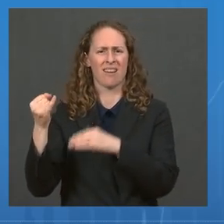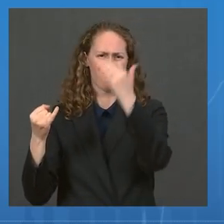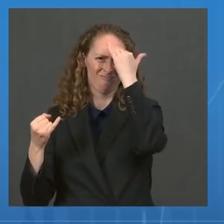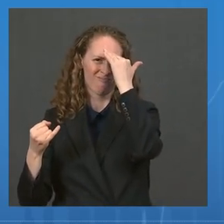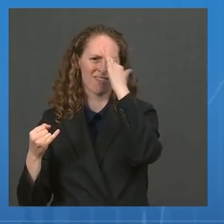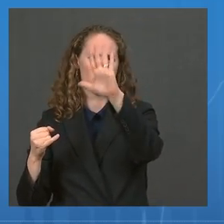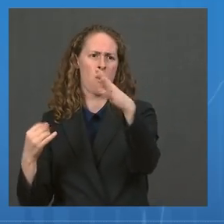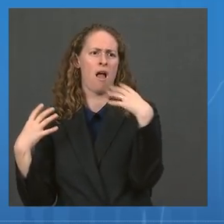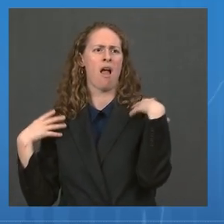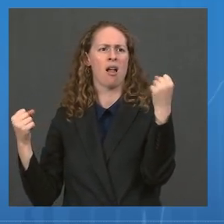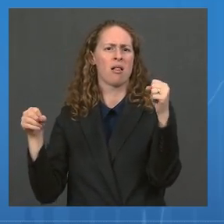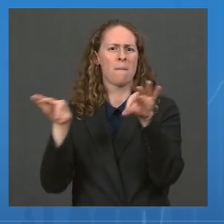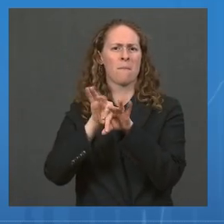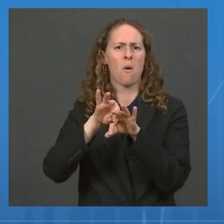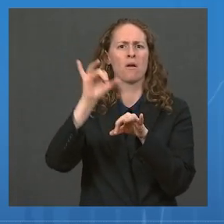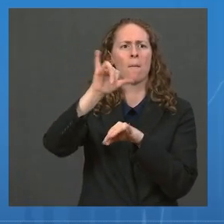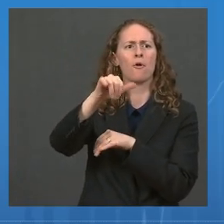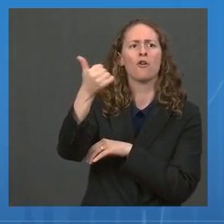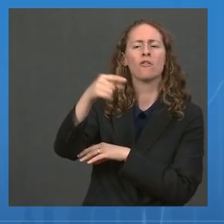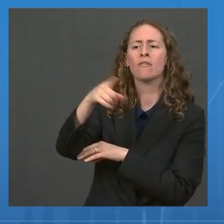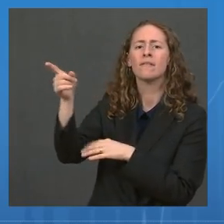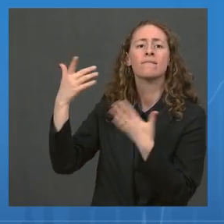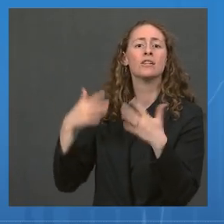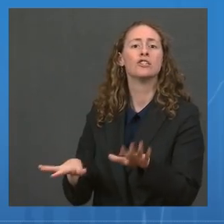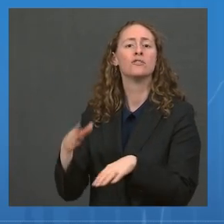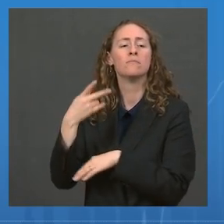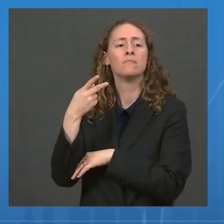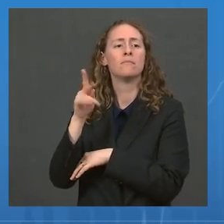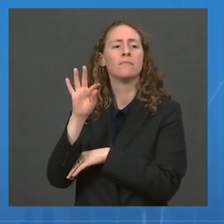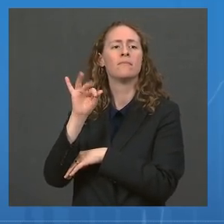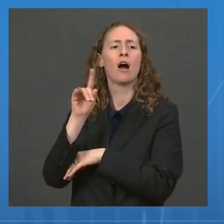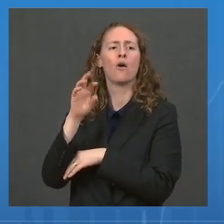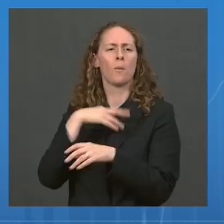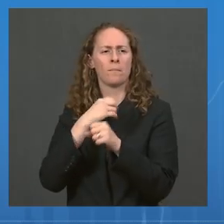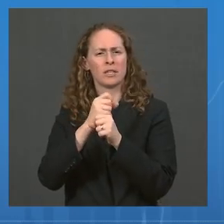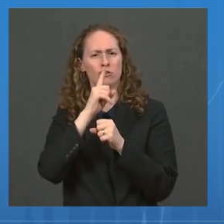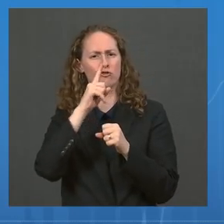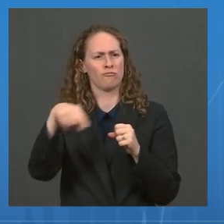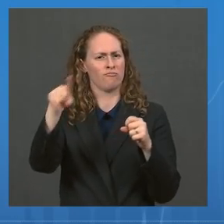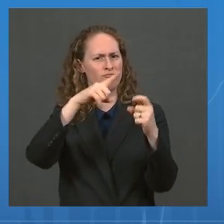and we want to make sure that your protection against COVID is strong and reliable as well.